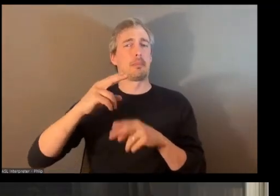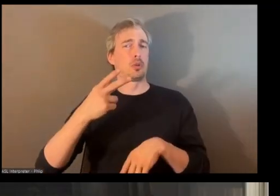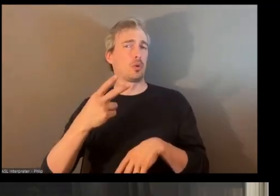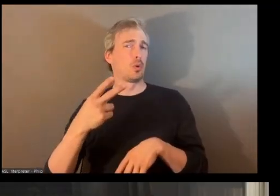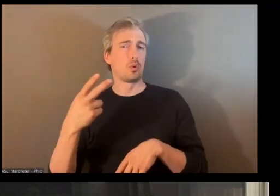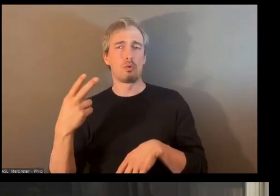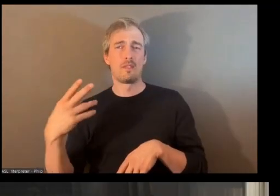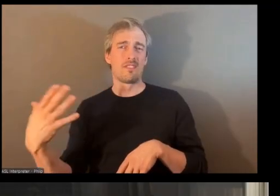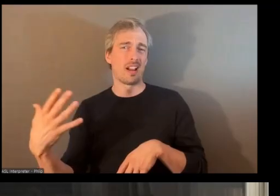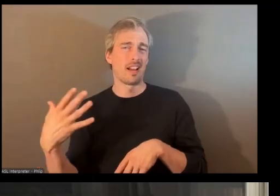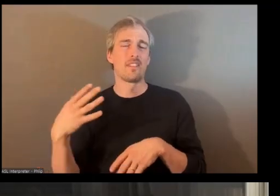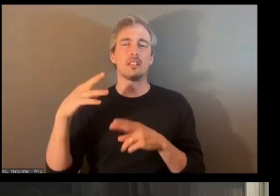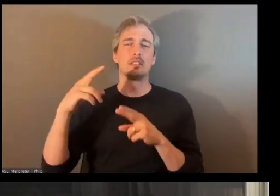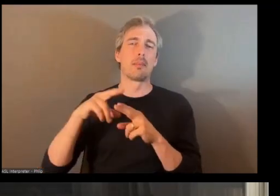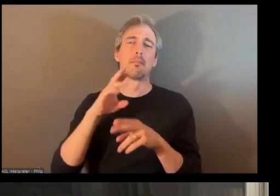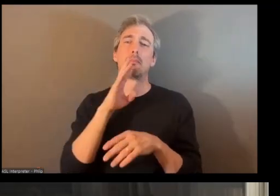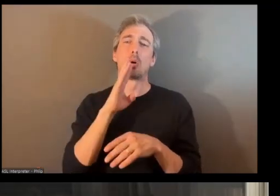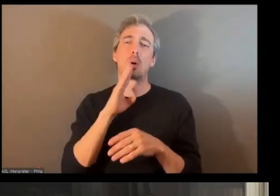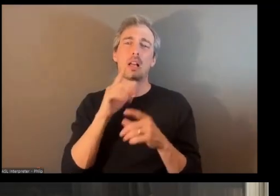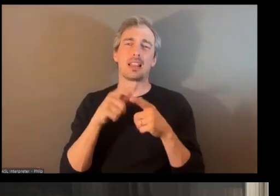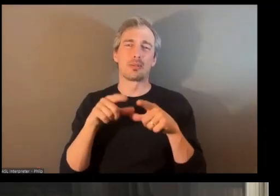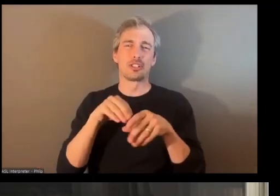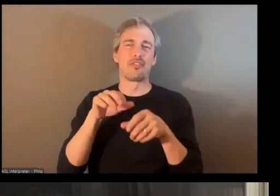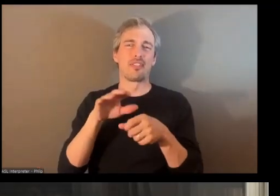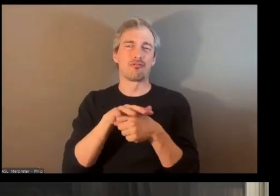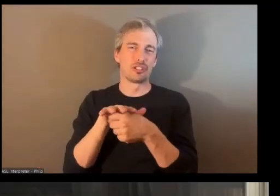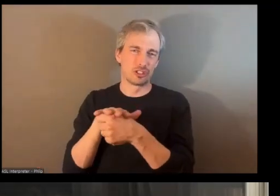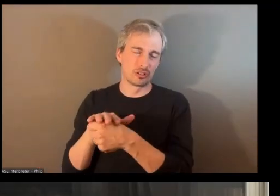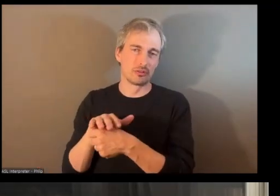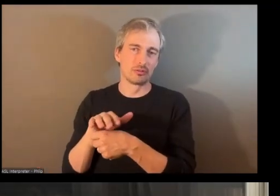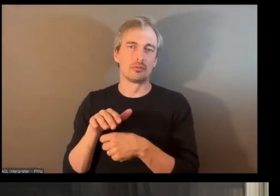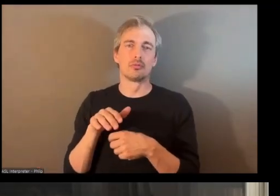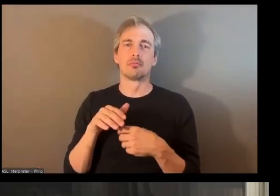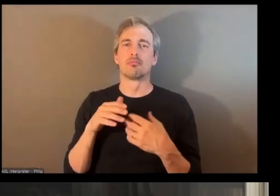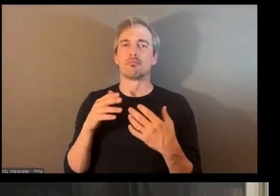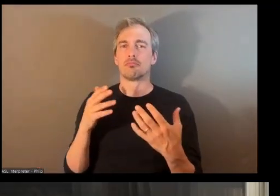Under the clients that you're targeting -- users that you're targeting -- is the goal.